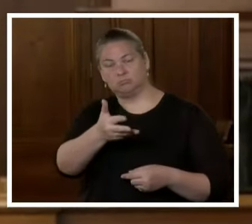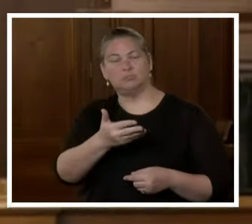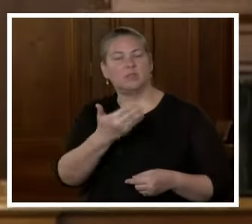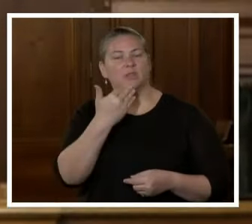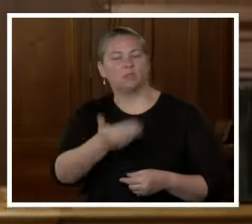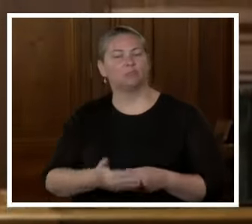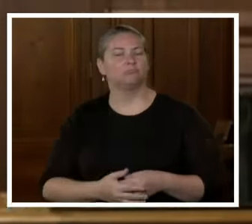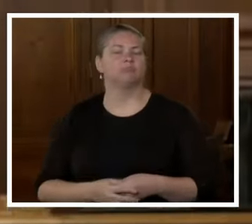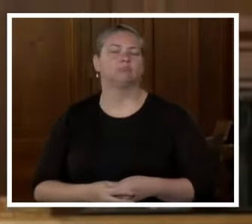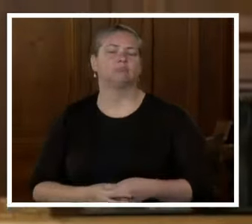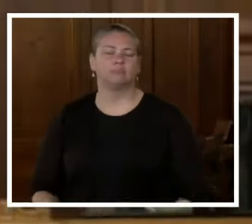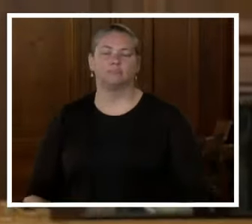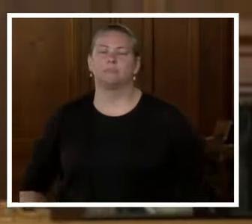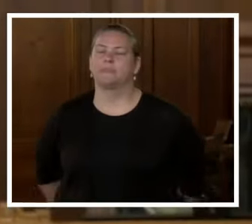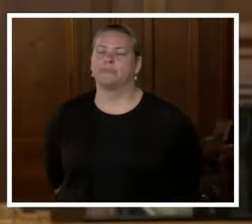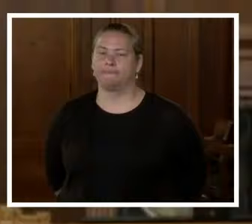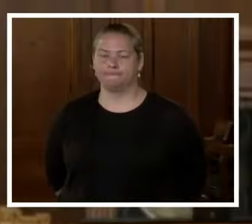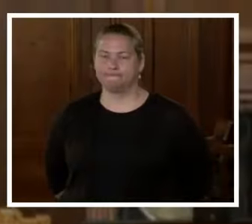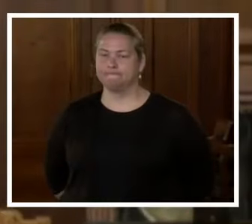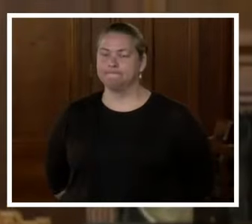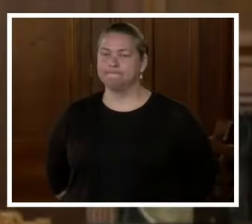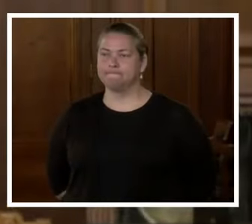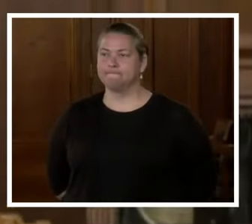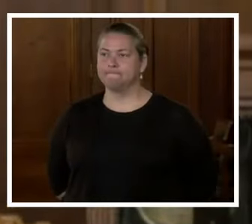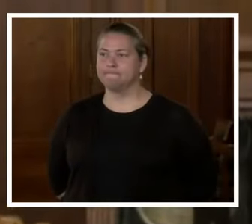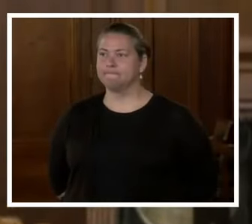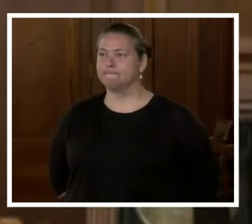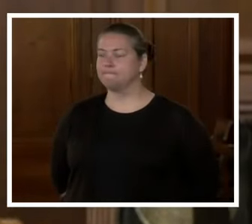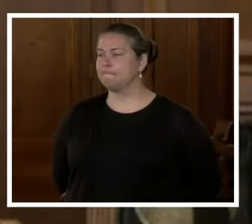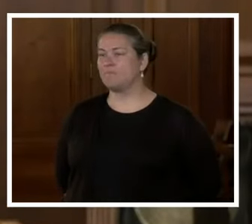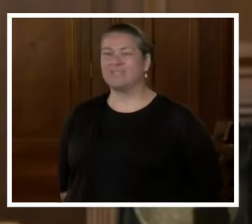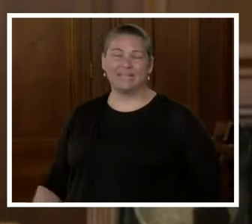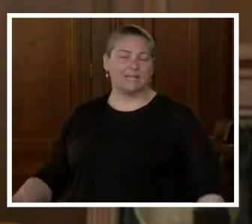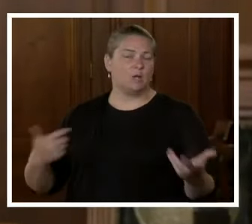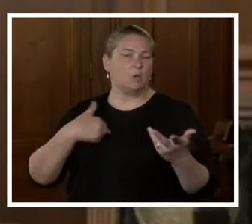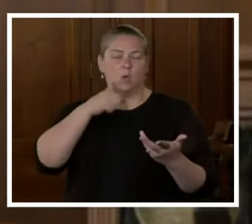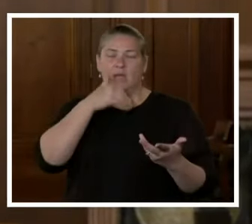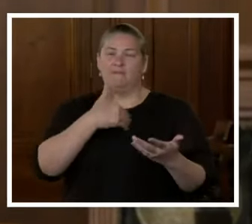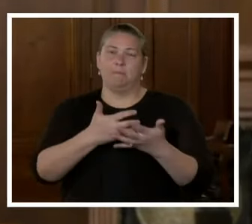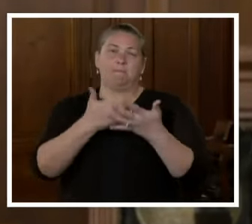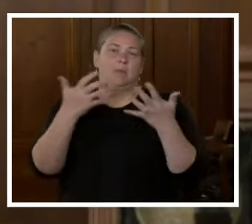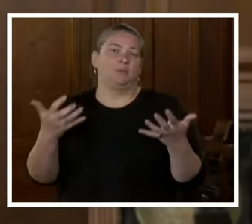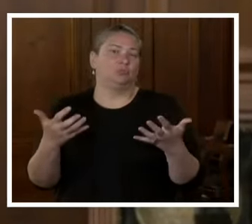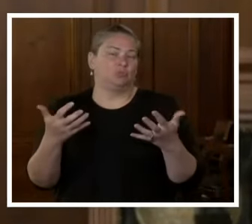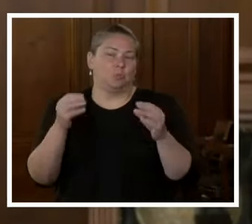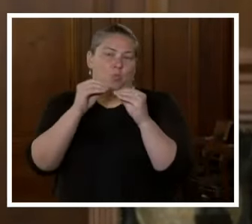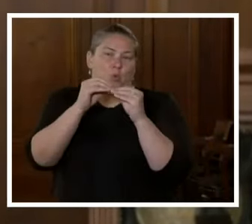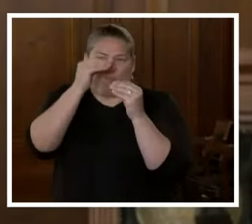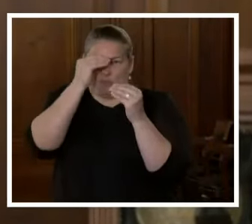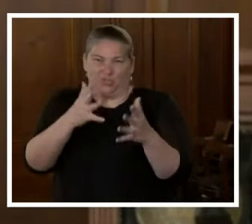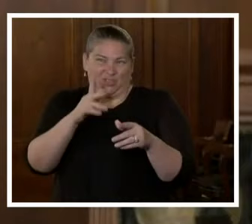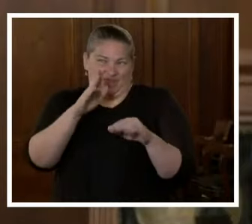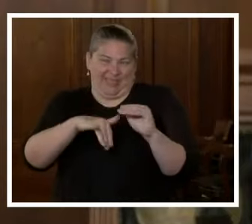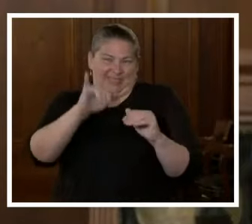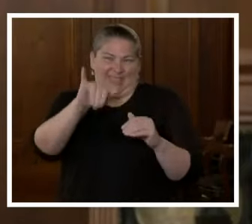A PEOPLE CAN TAKE IT, AND I HAVE THAT TRUST IN THE PEOPLE OF